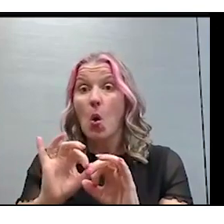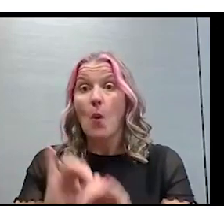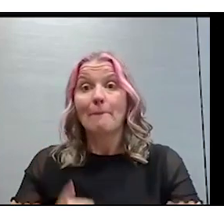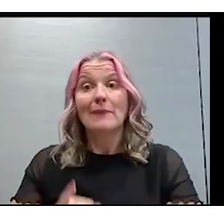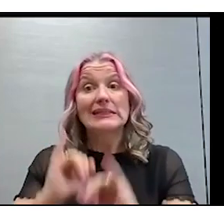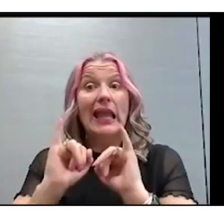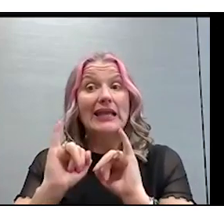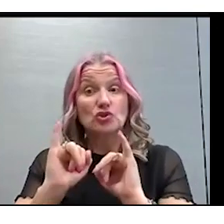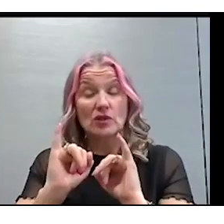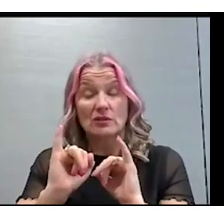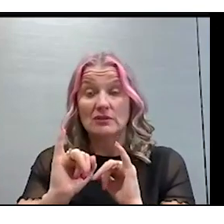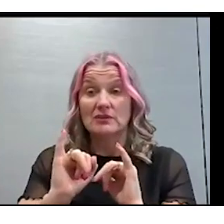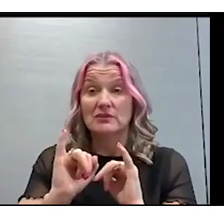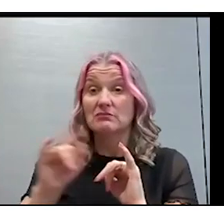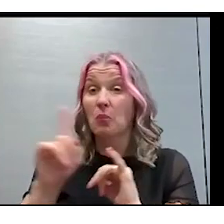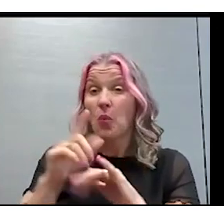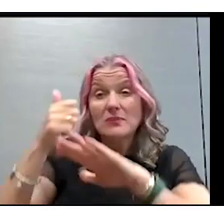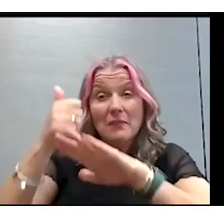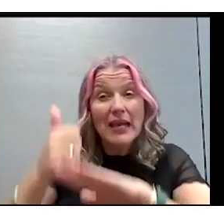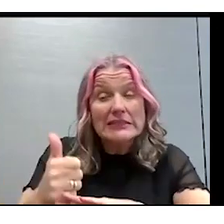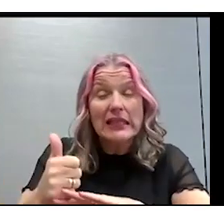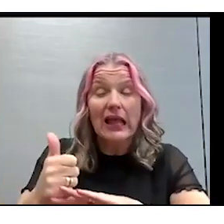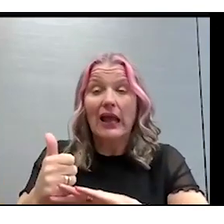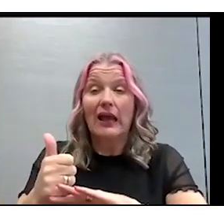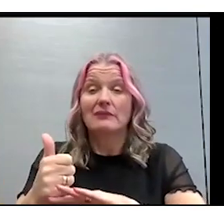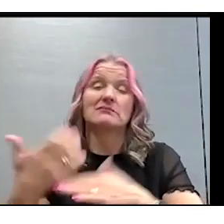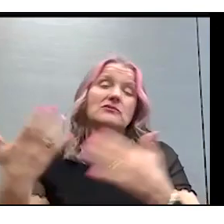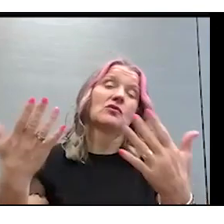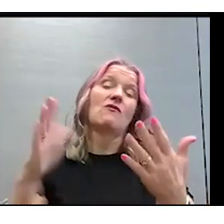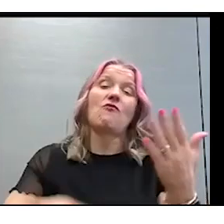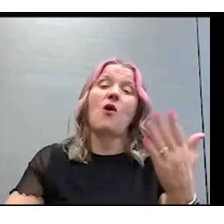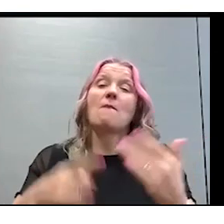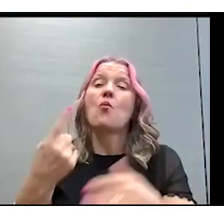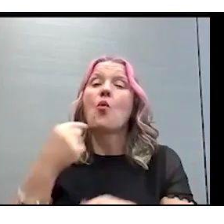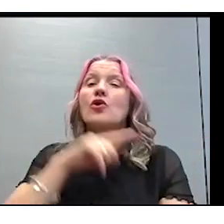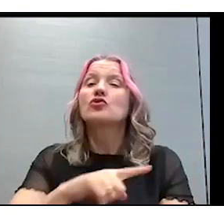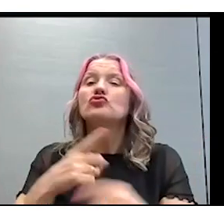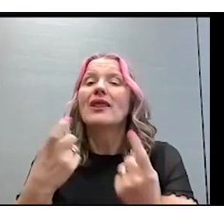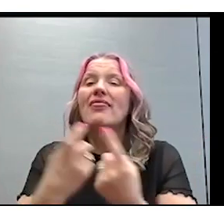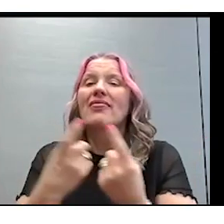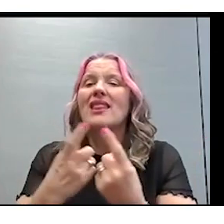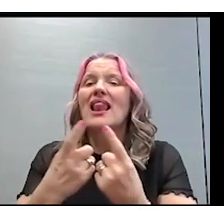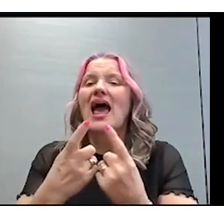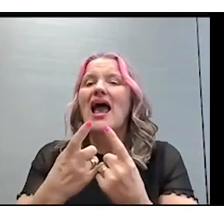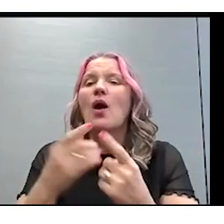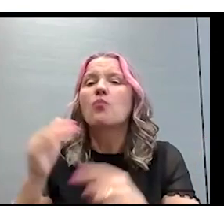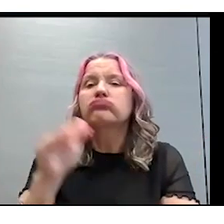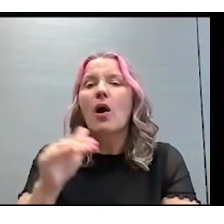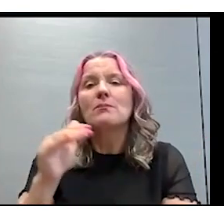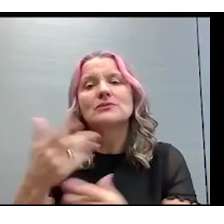what is the baseline in terms of let's say out of 100 prompts that we're testing, how many of them